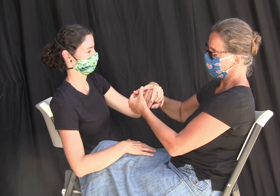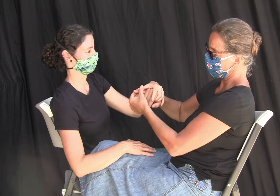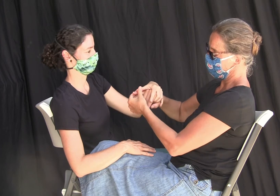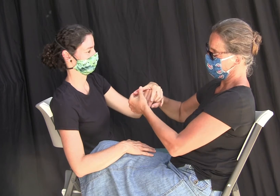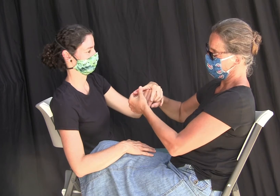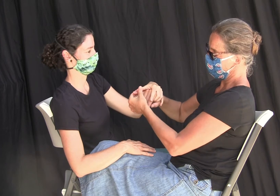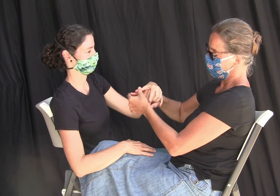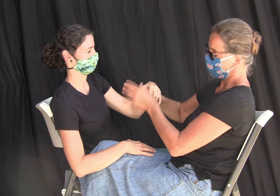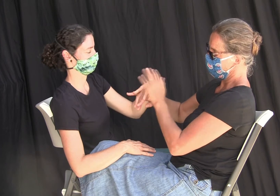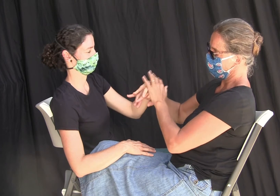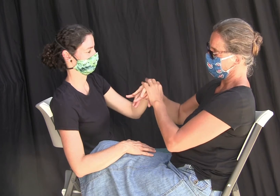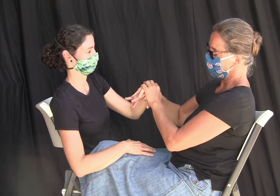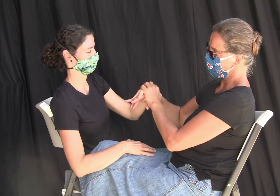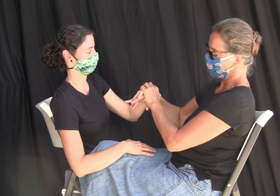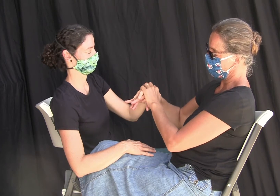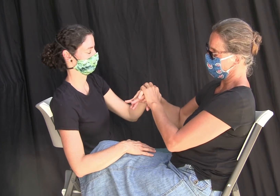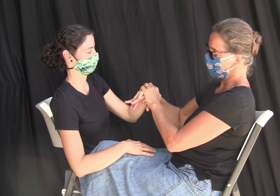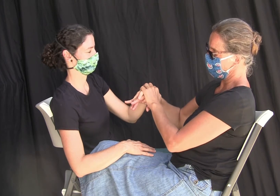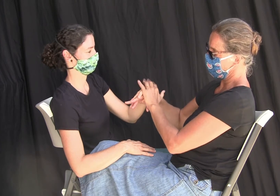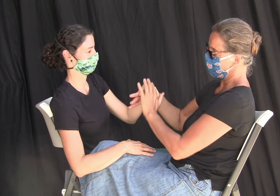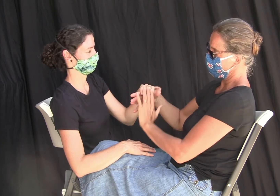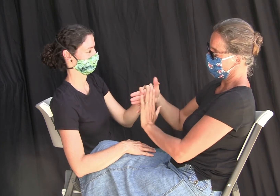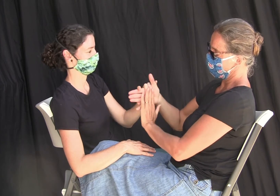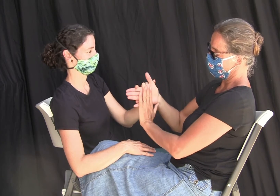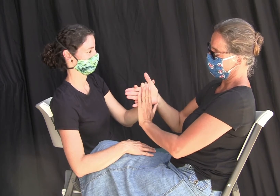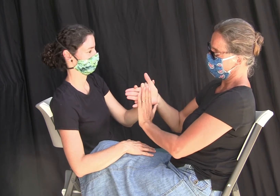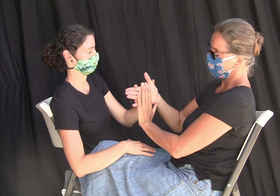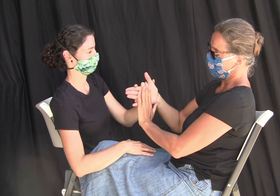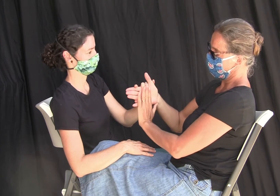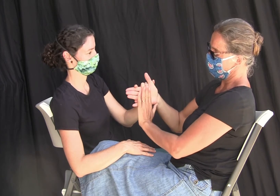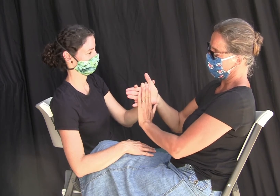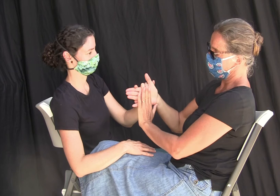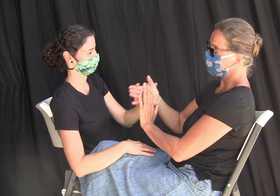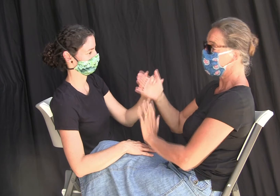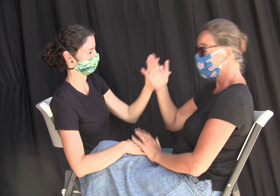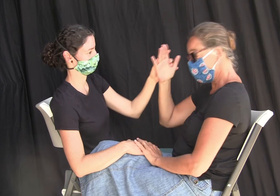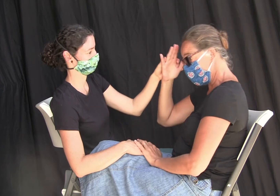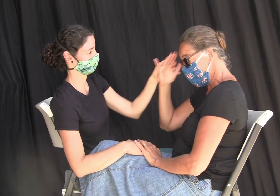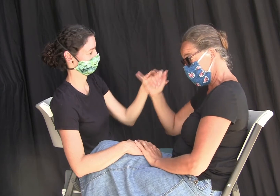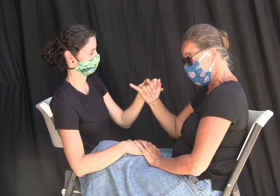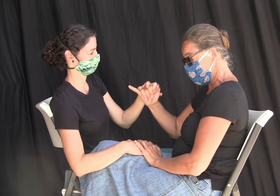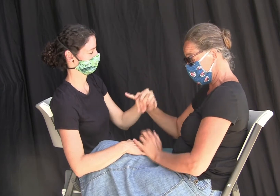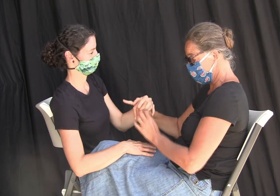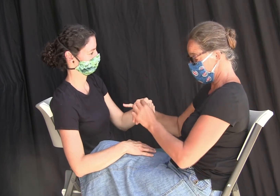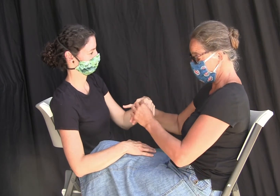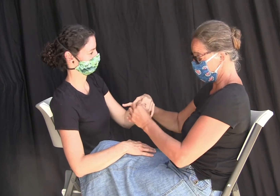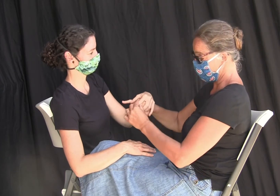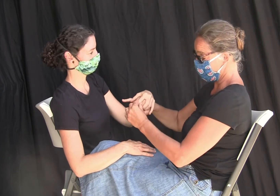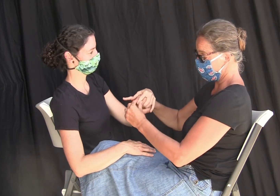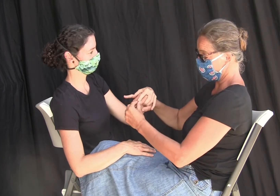Notice the listener's index finger rests on my index finger, feeling its movement, her pinky finger rests on my thumb,